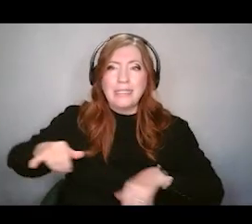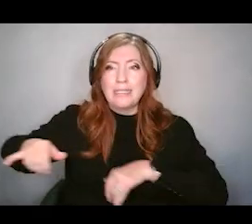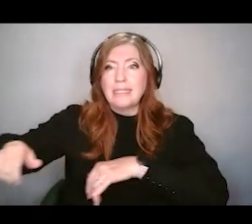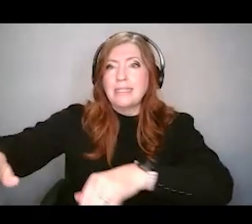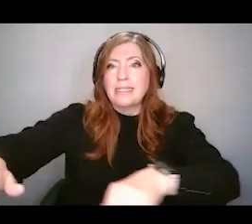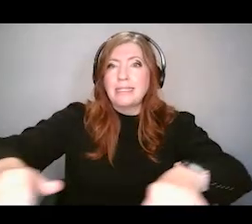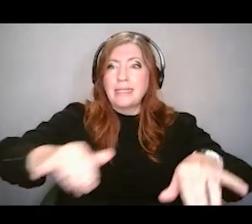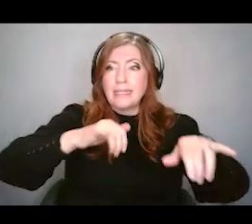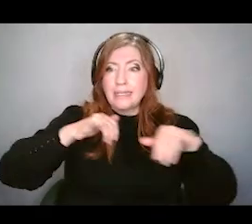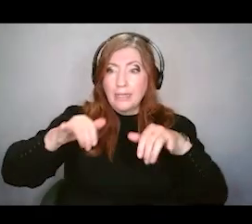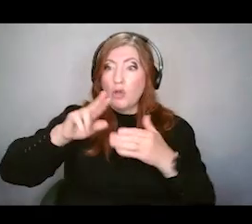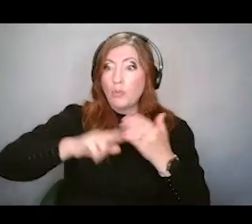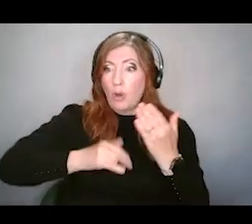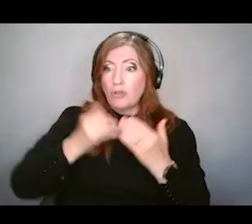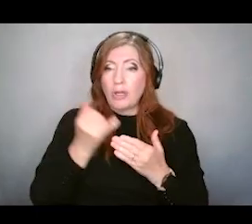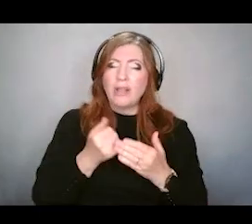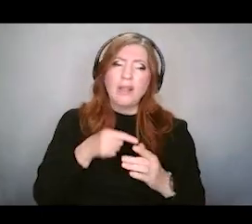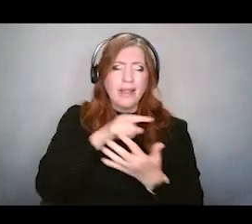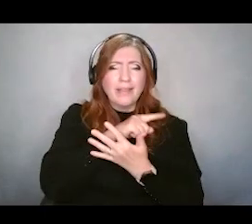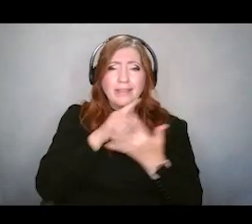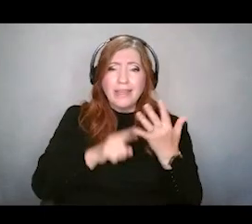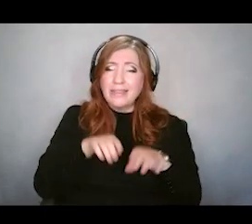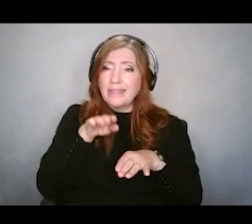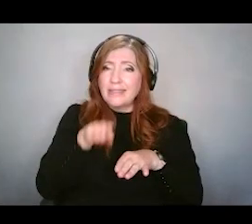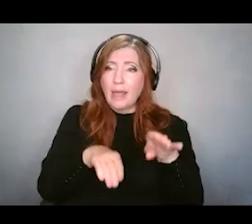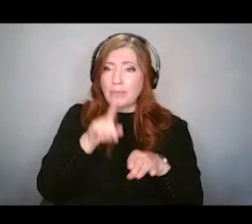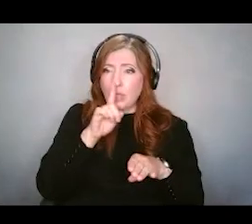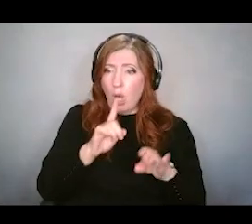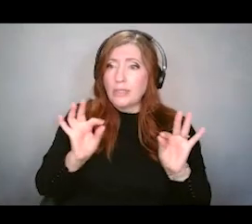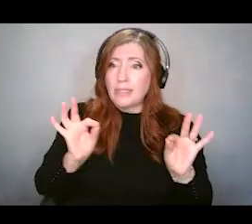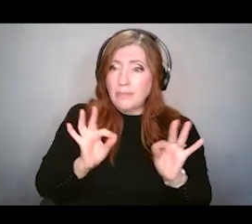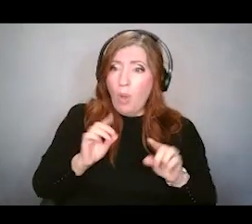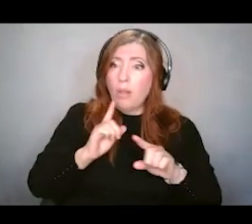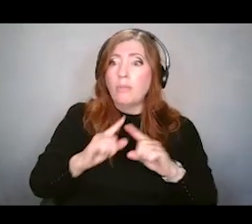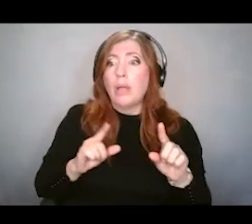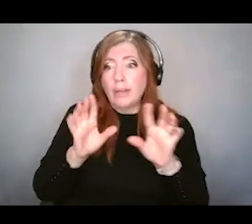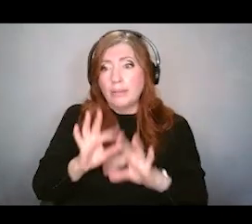These small but meaningful steps can make a big difference – both in the